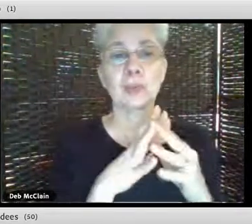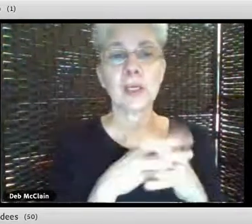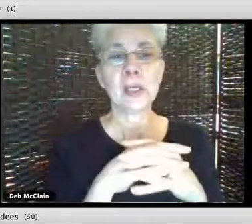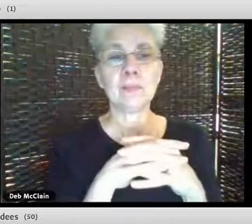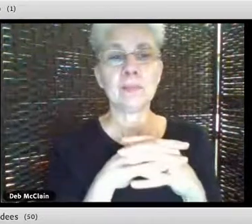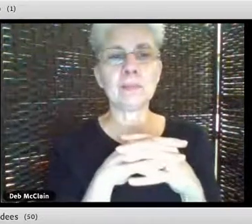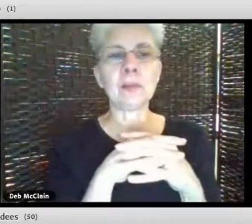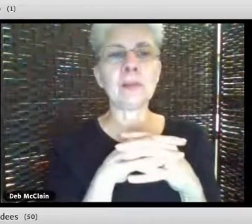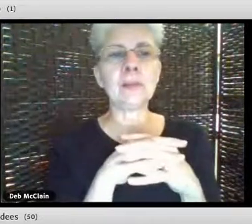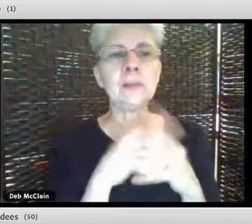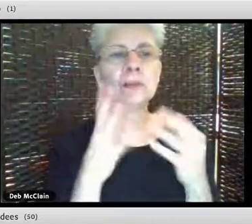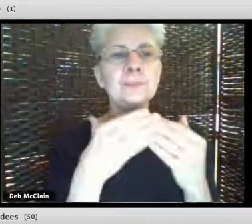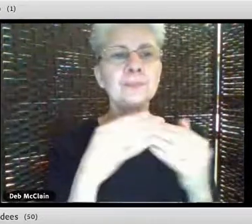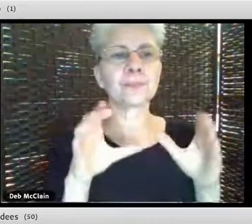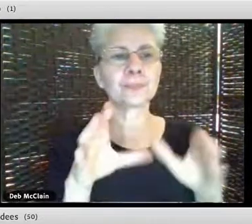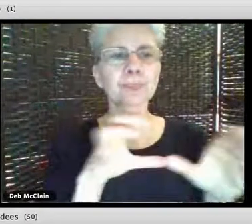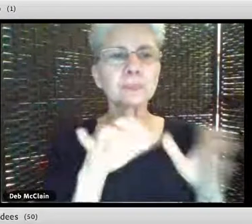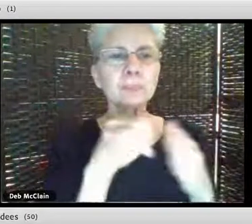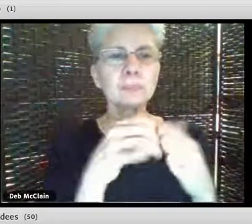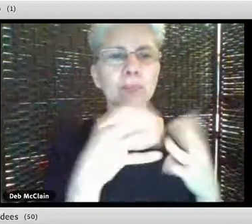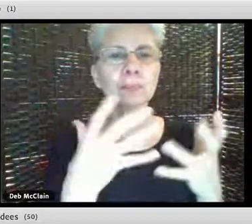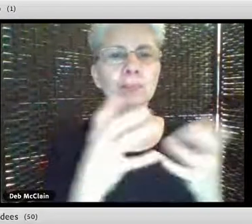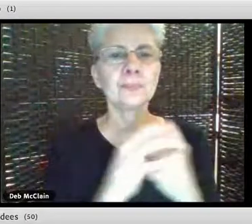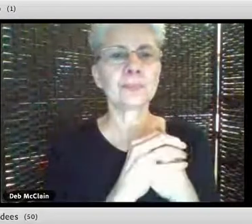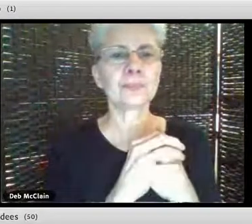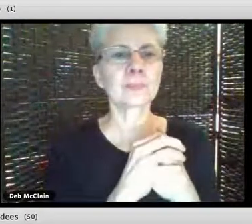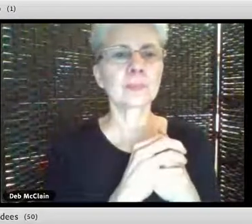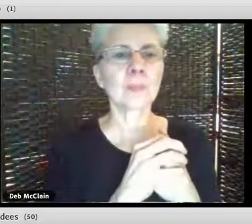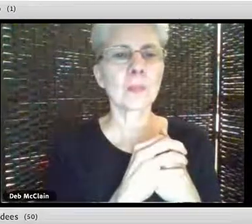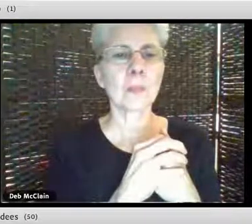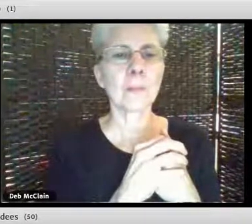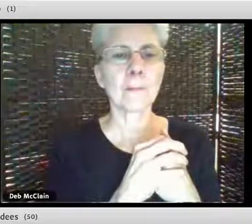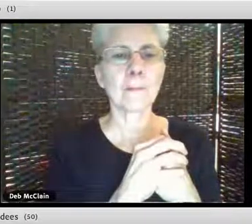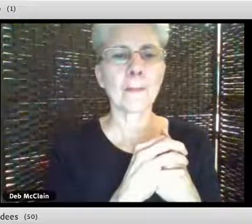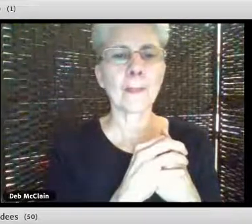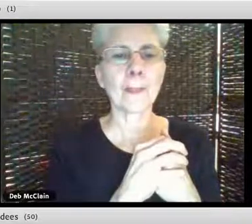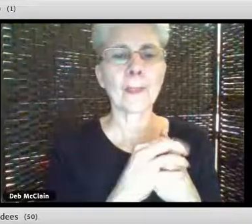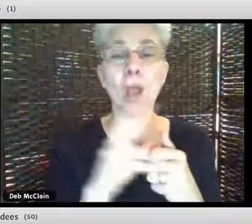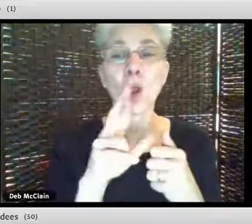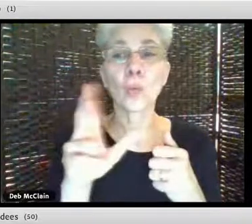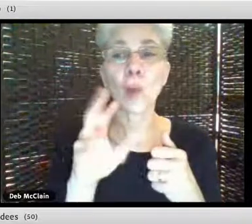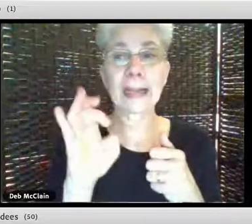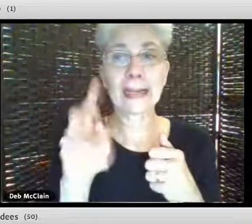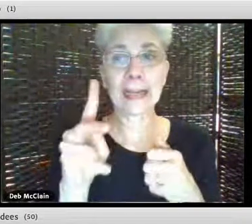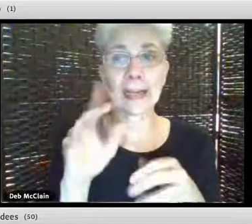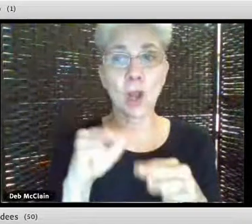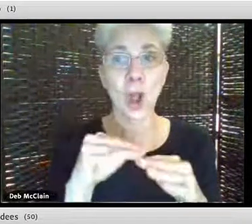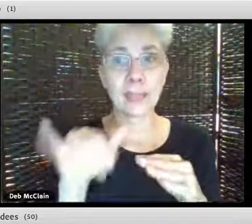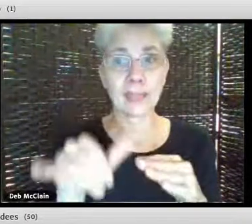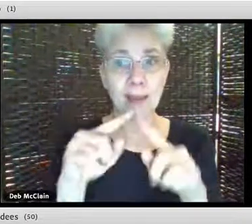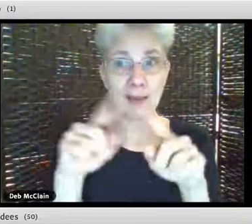Probably the easiest thing is to right-click on it,